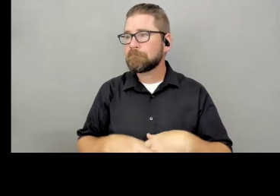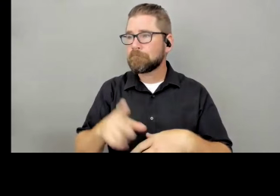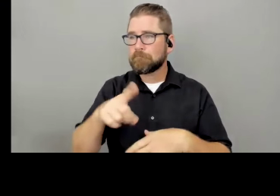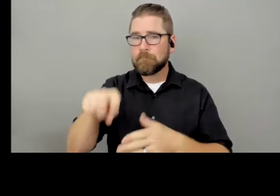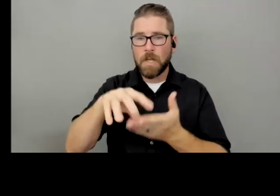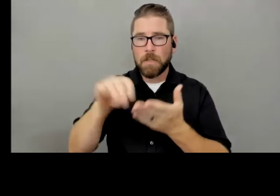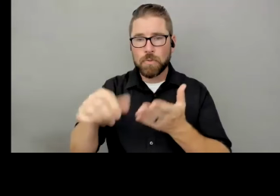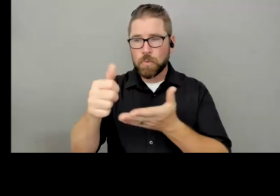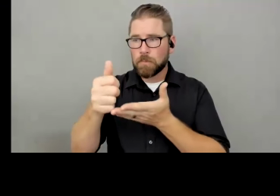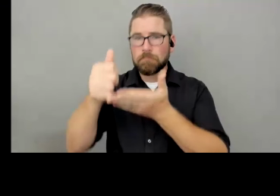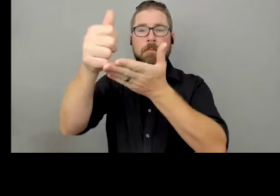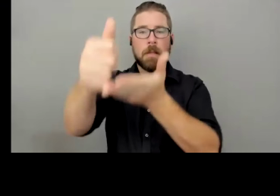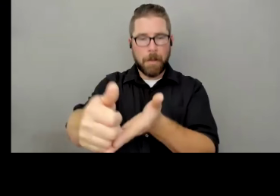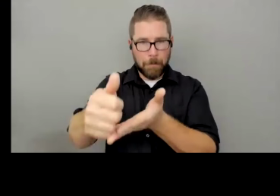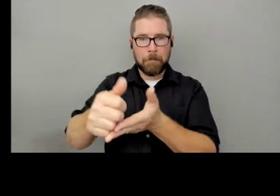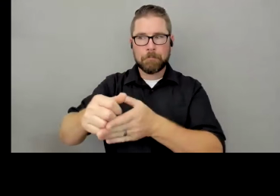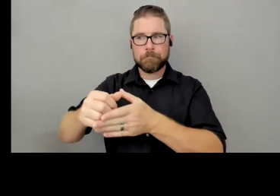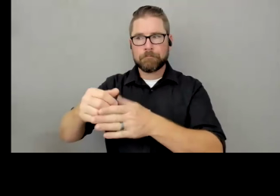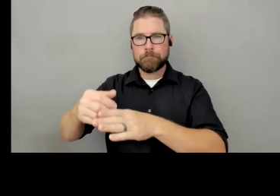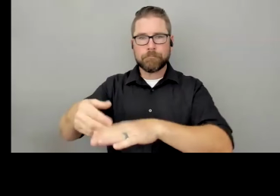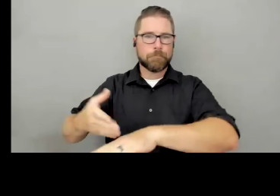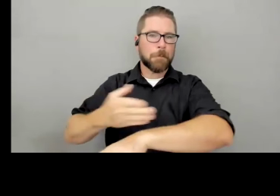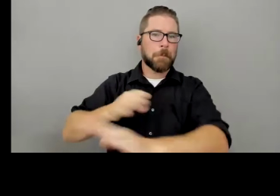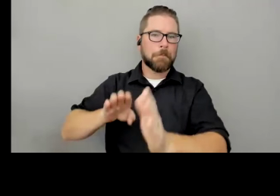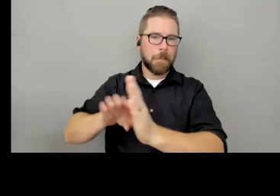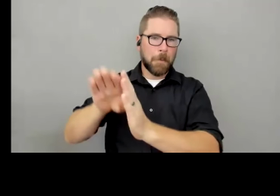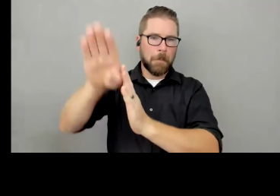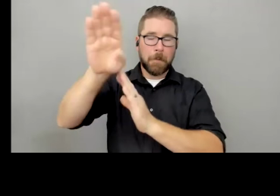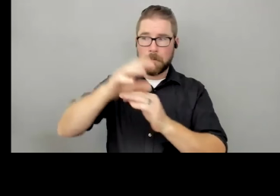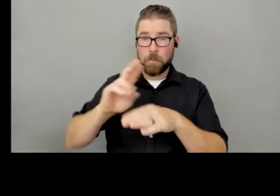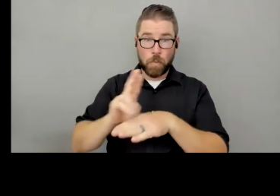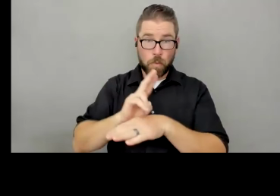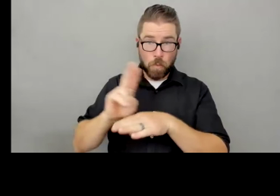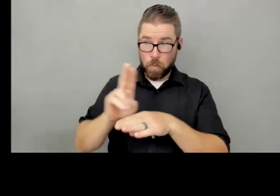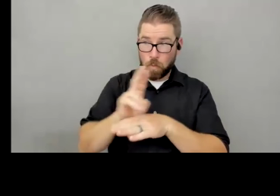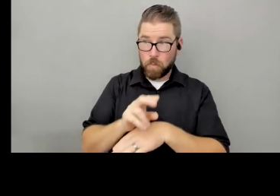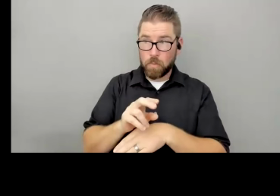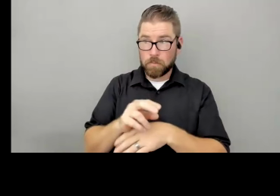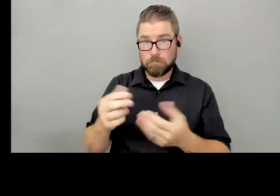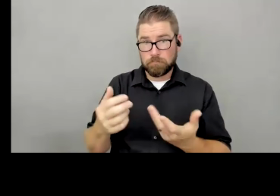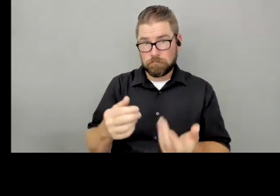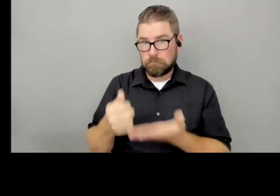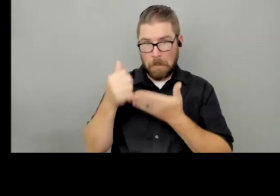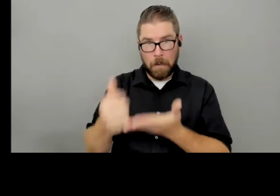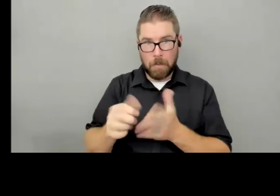So, the more we use it, the better. It matters because we have a diversity